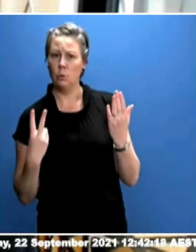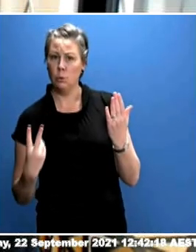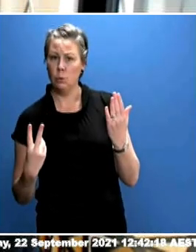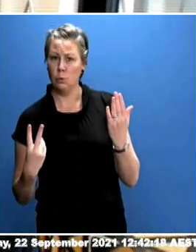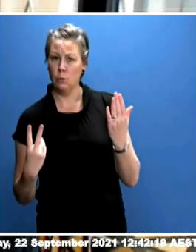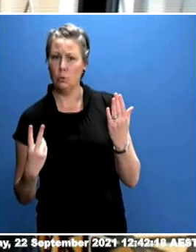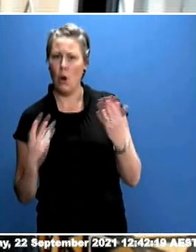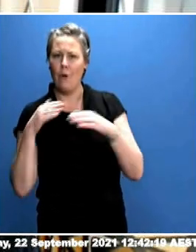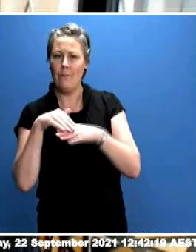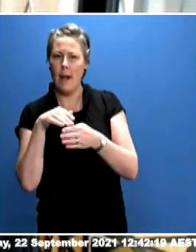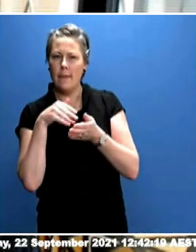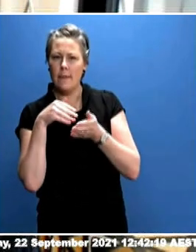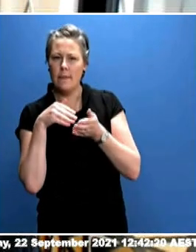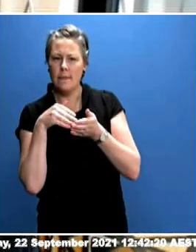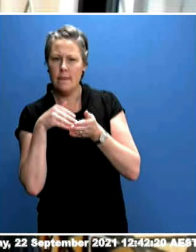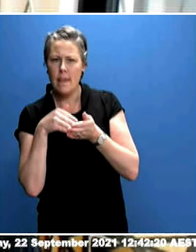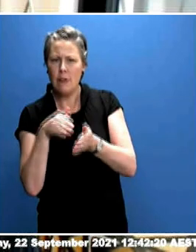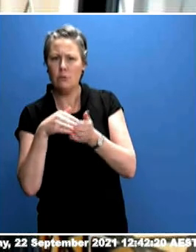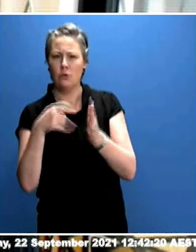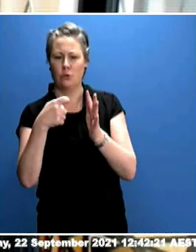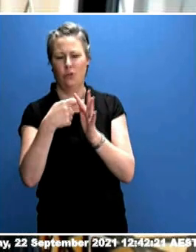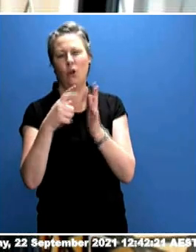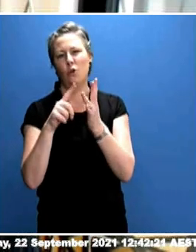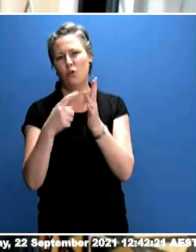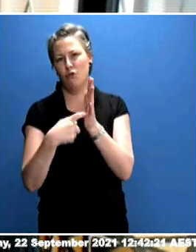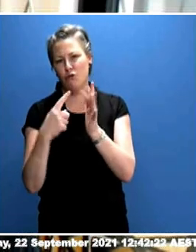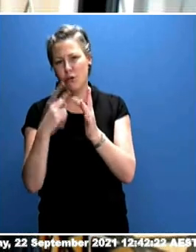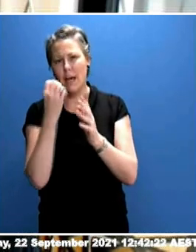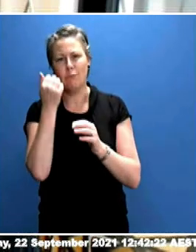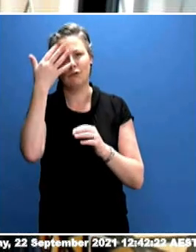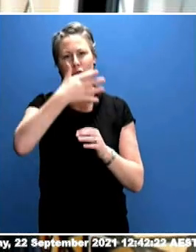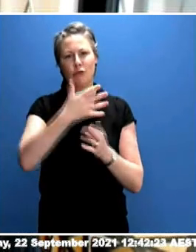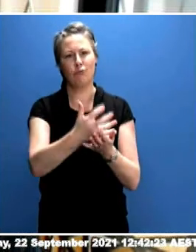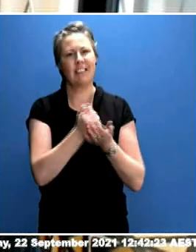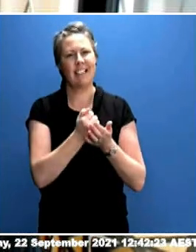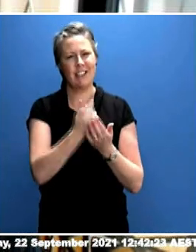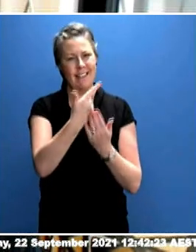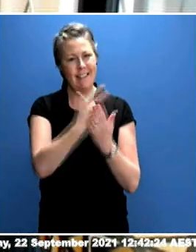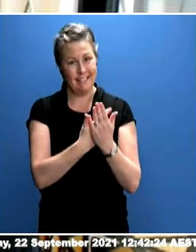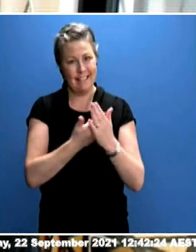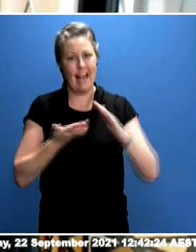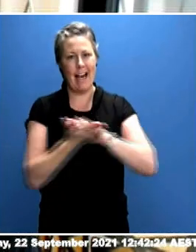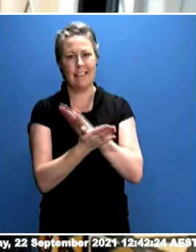the therapeutically-focused Koori Aboriginal child protection list in the Magistrates Court in Victoria.